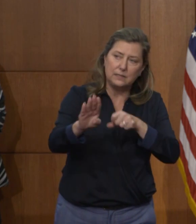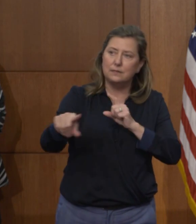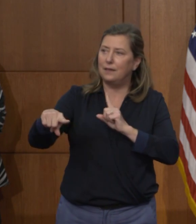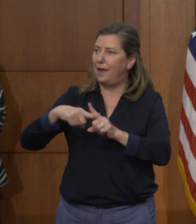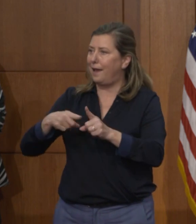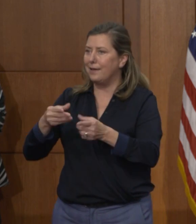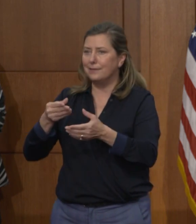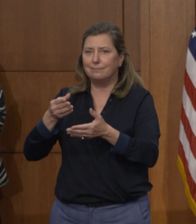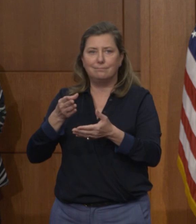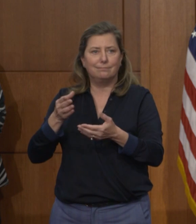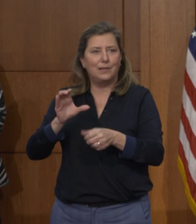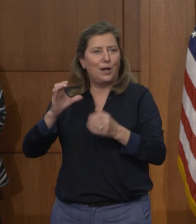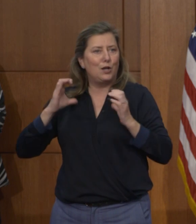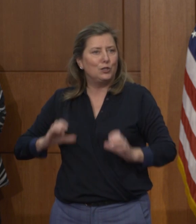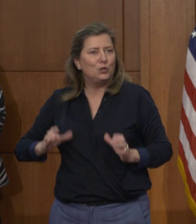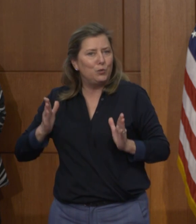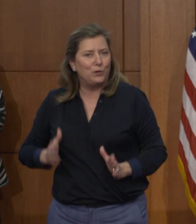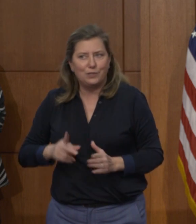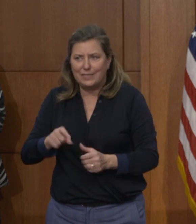And as I answered a little bit earlier to one of the questions, this, um,